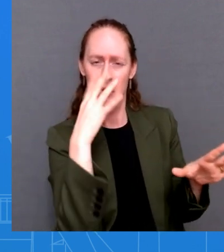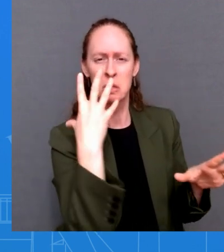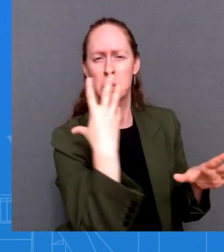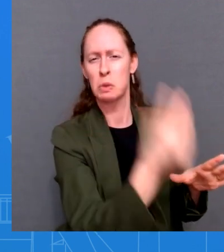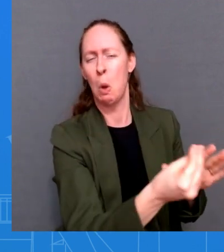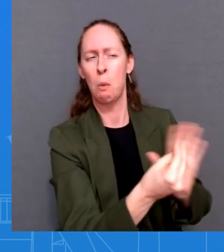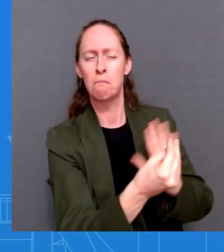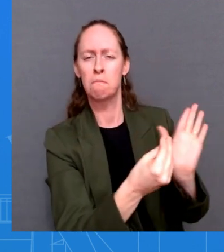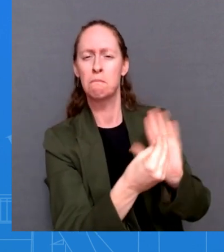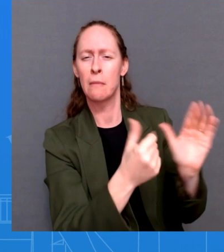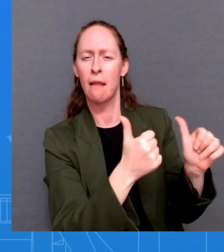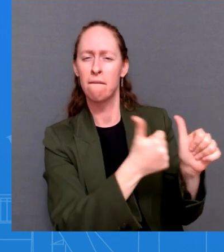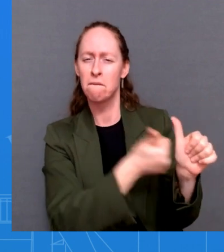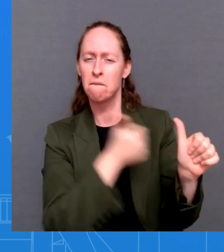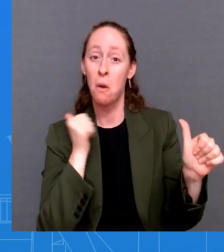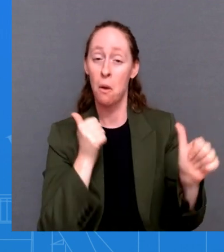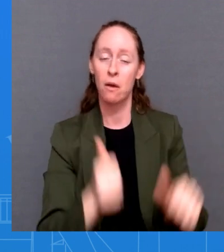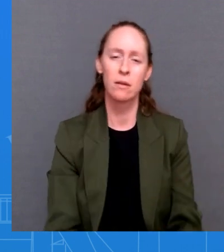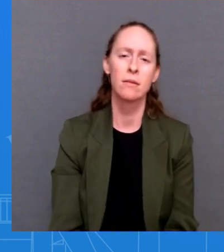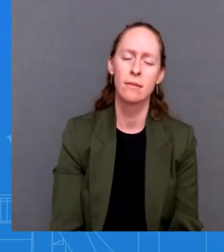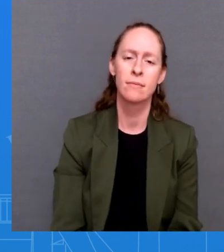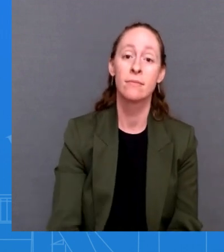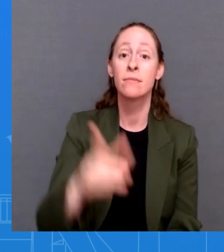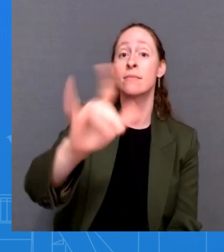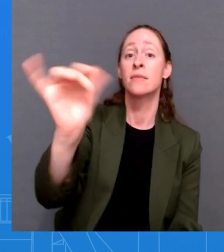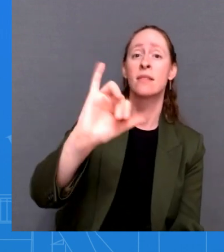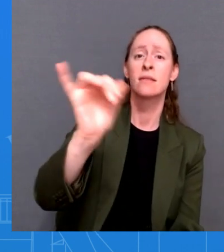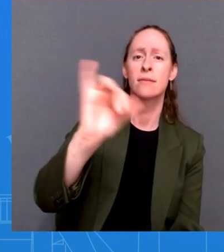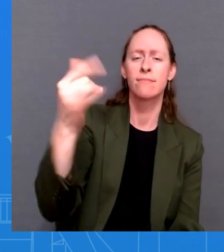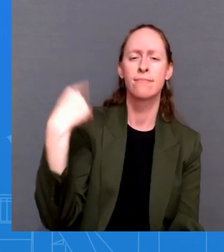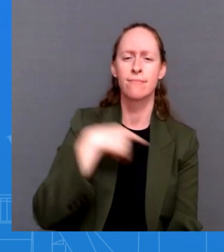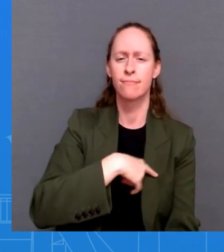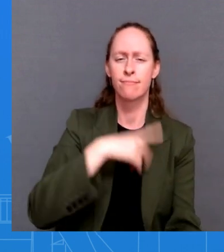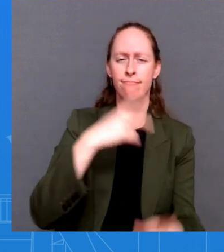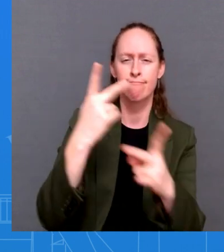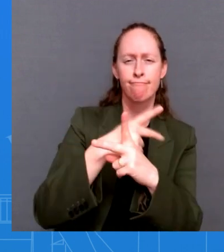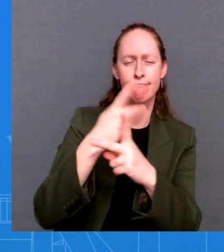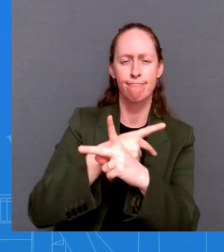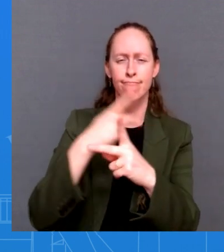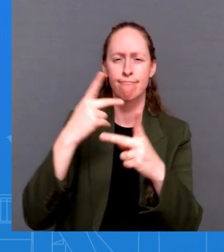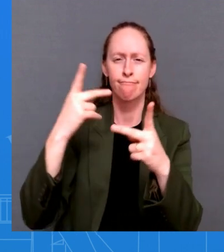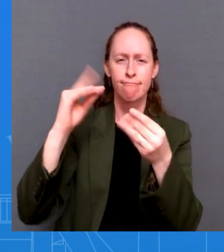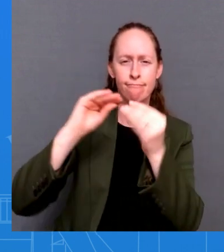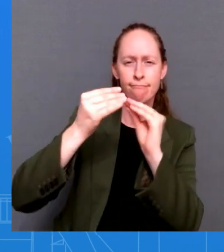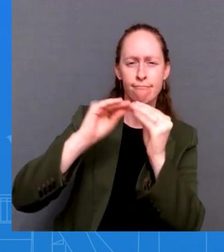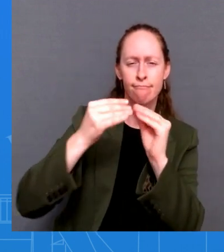that shows the temporary changes in behavior like the ones reported in the ABA study would not only lead to a reduction